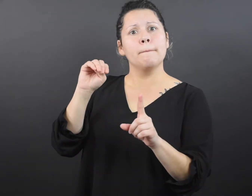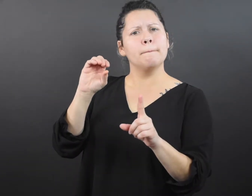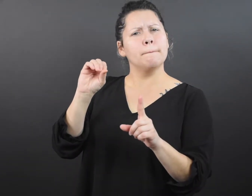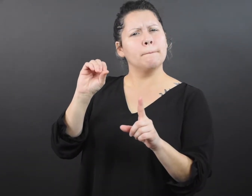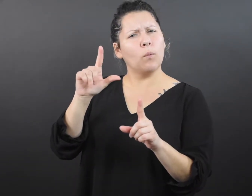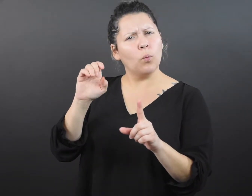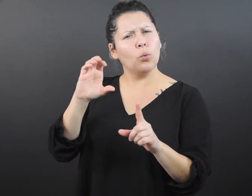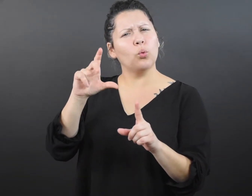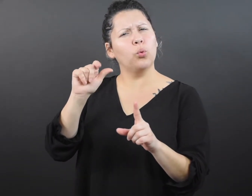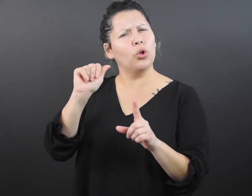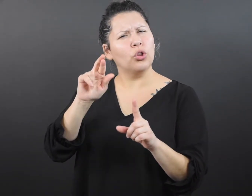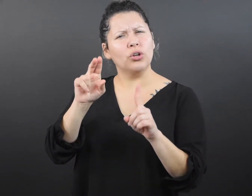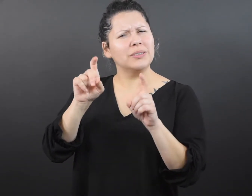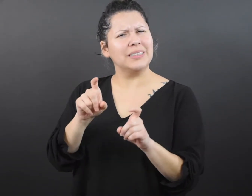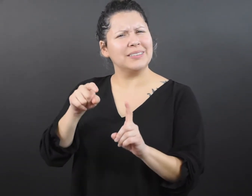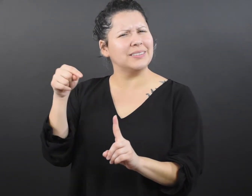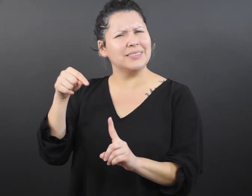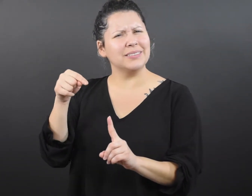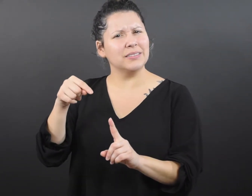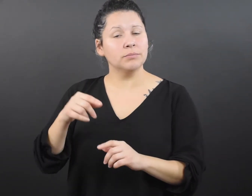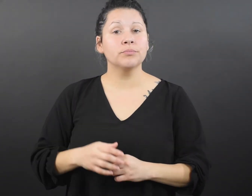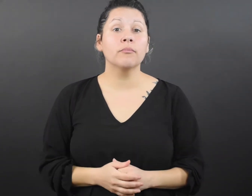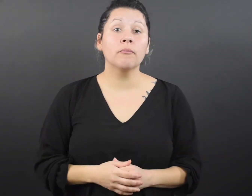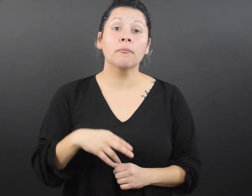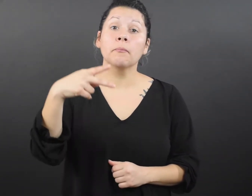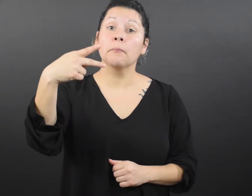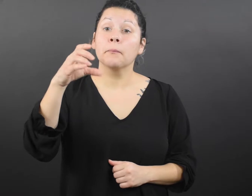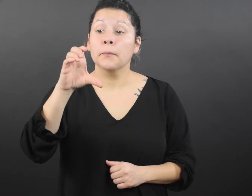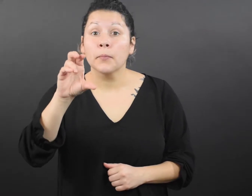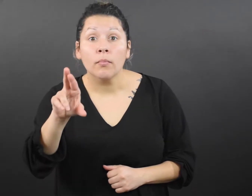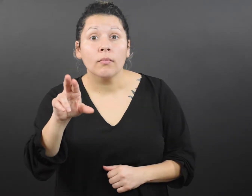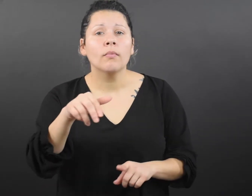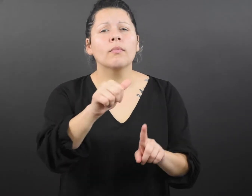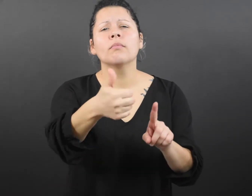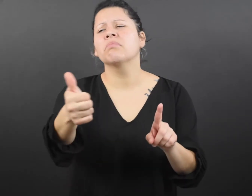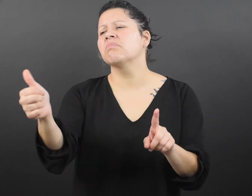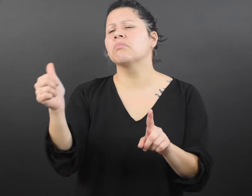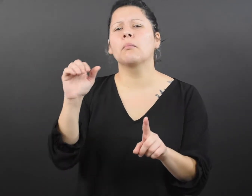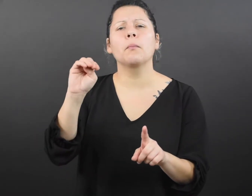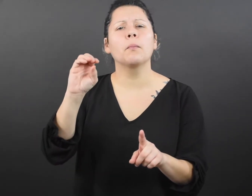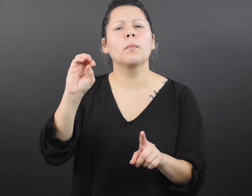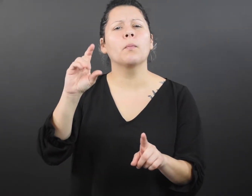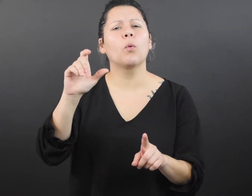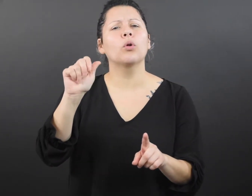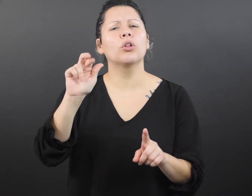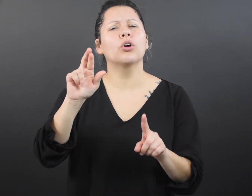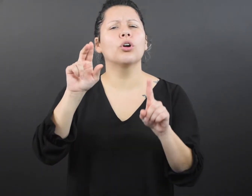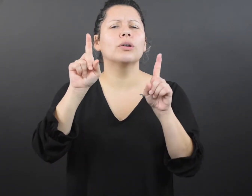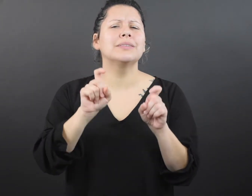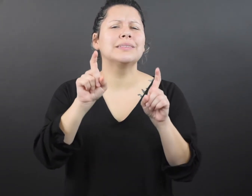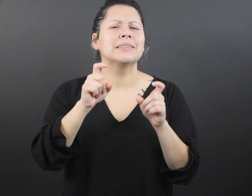Molecular tests PCR and other molecular amplification tests